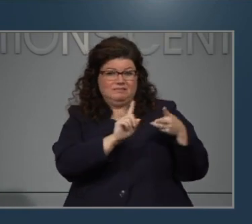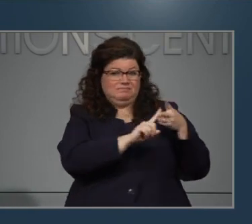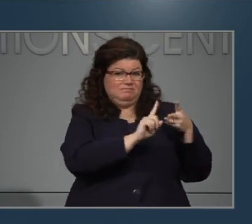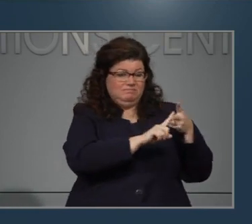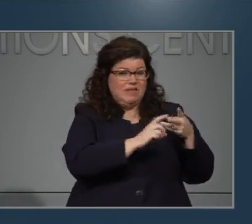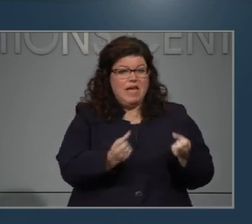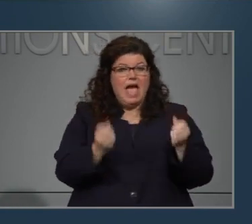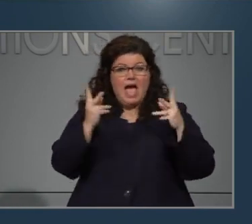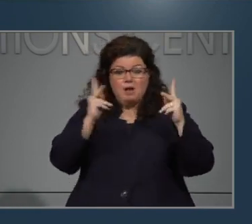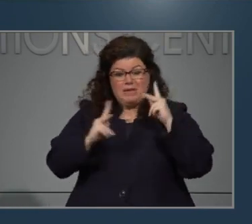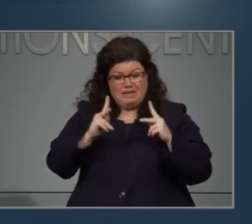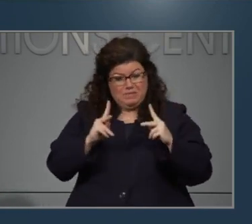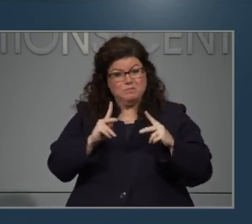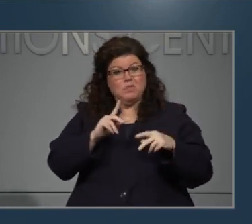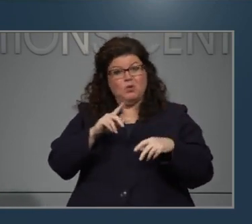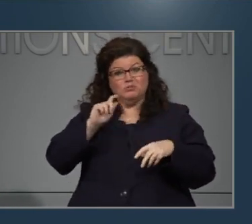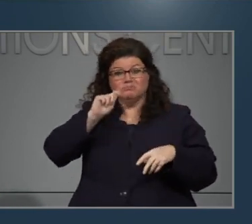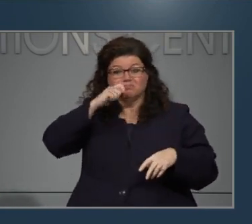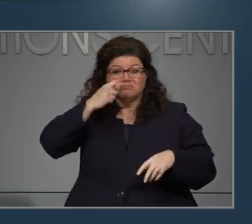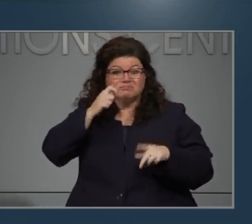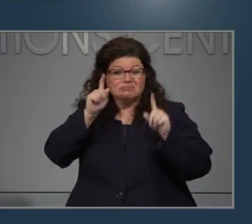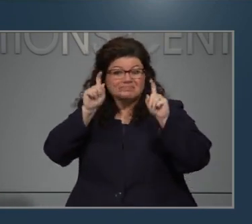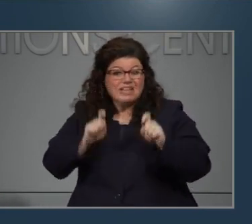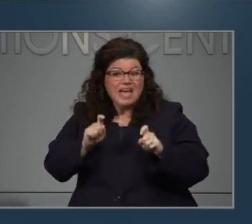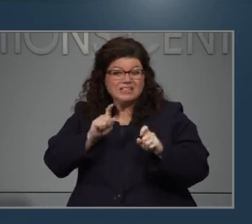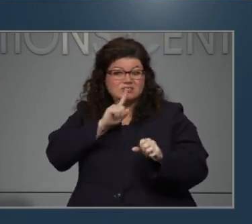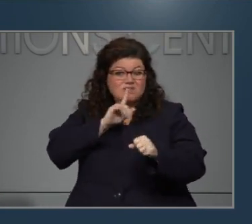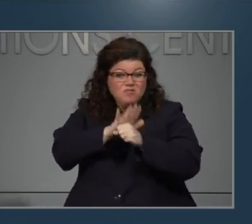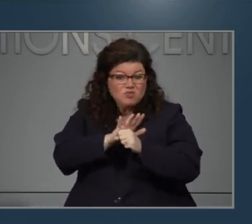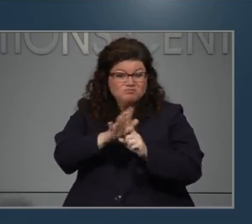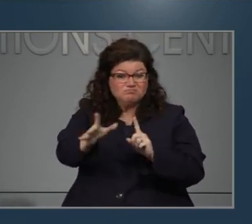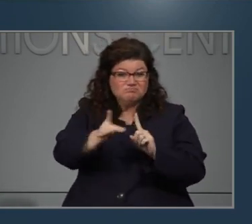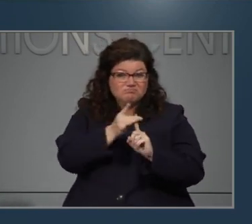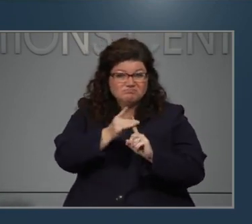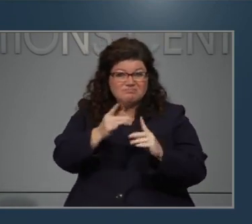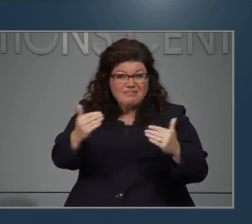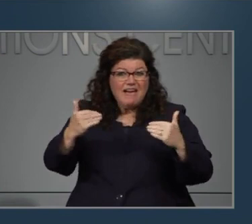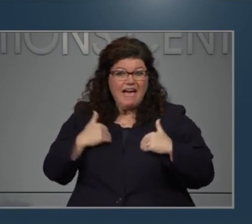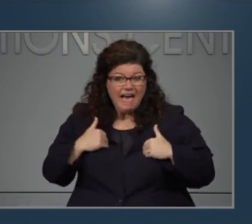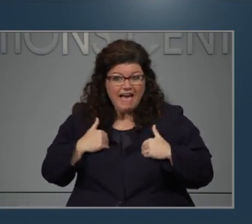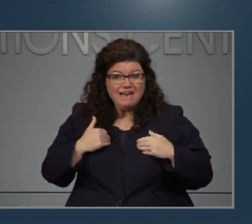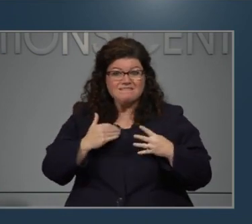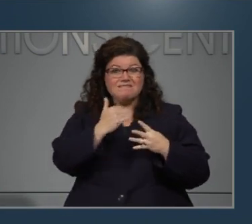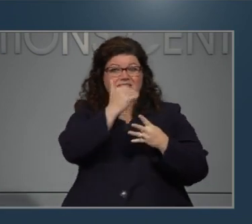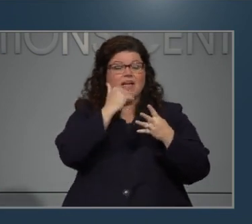SYNDROME, IT CASES LAB CONFIRMED CASES POSITIVE TEST AS A PERCENTAGE OF TOTAL TEST AND HOSPITALIZATIONS.